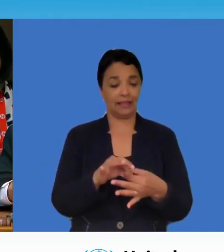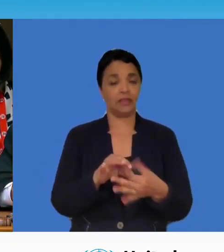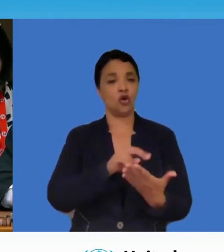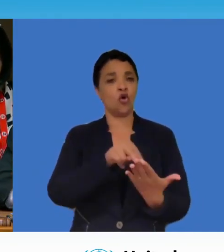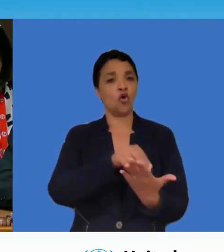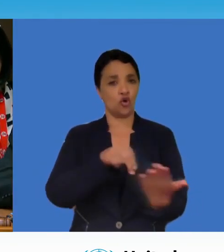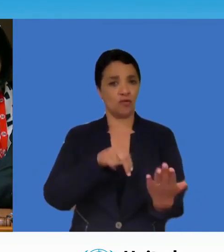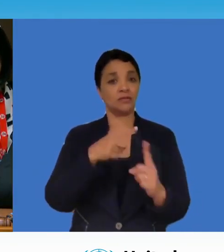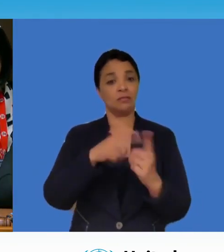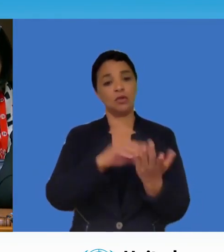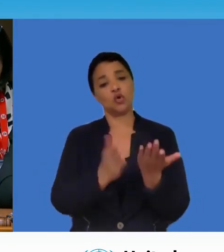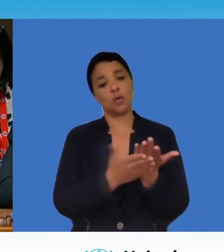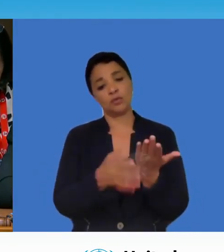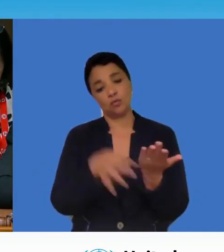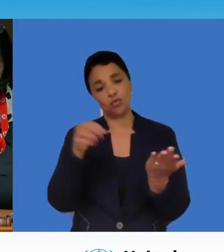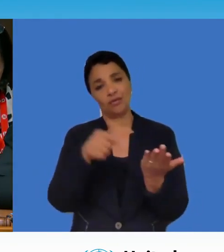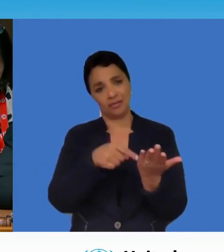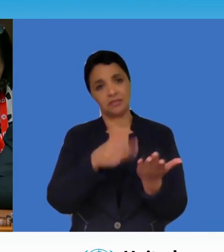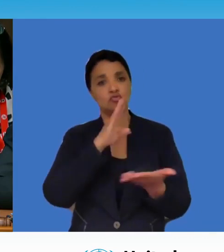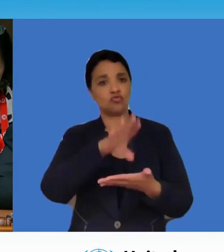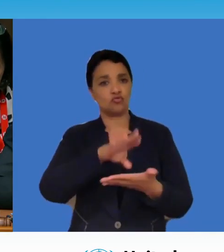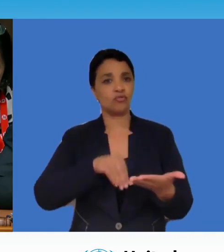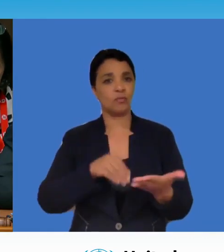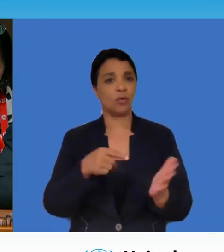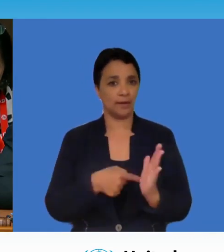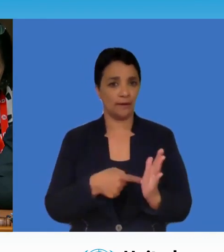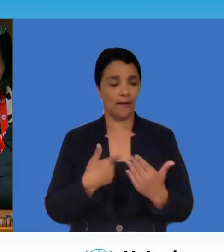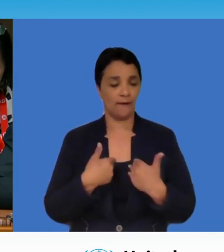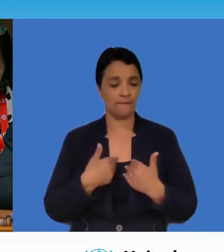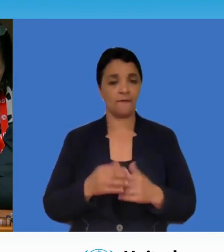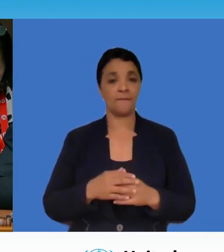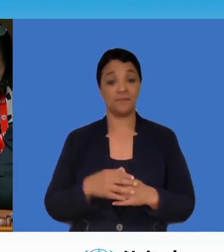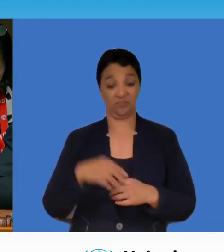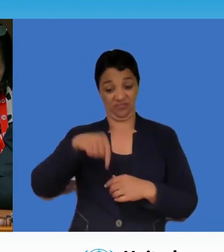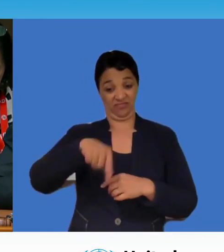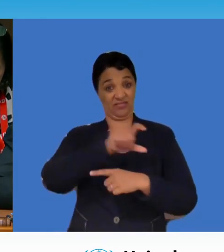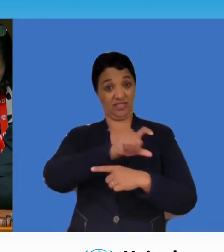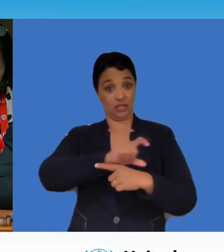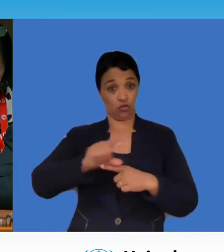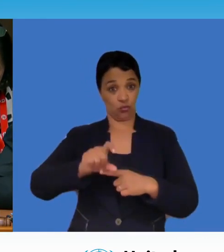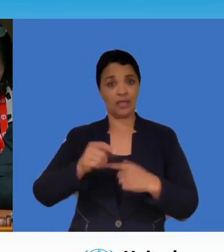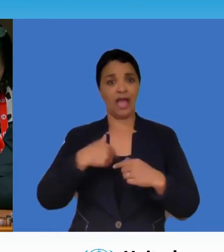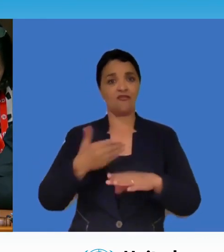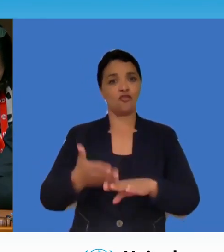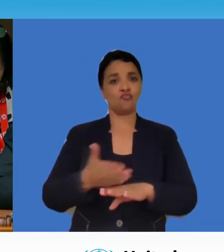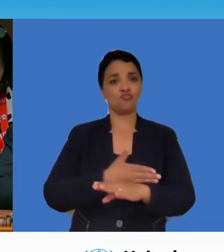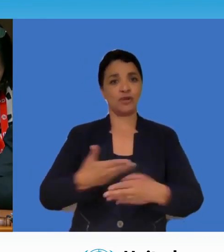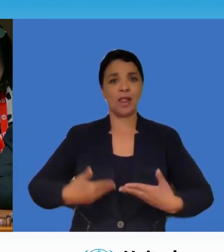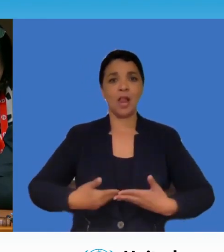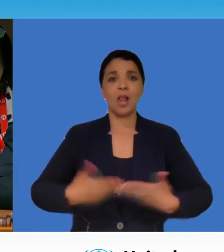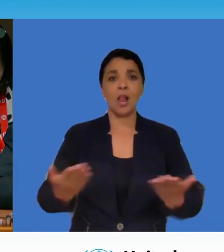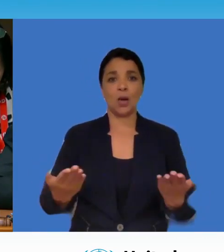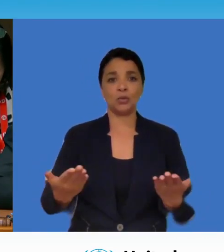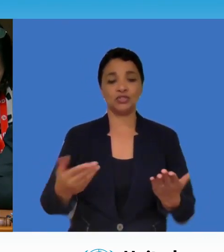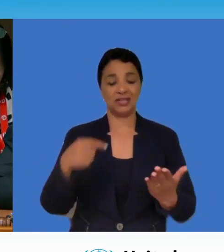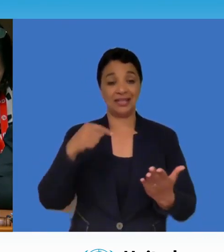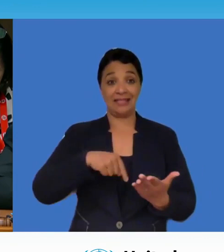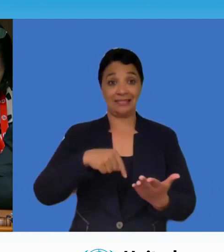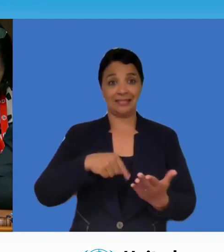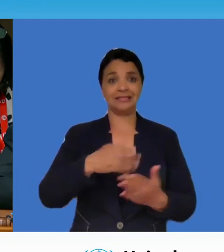the of the convention and its optional protocol earlier this week we held the pre-launch of an